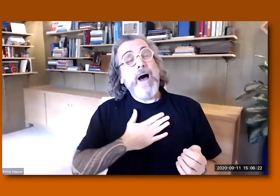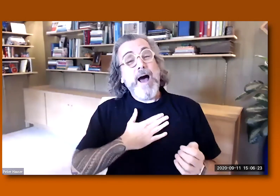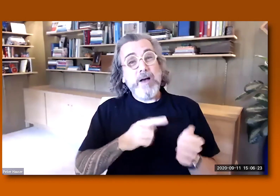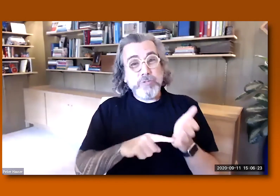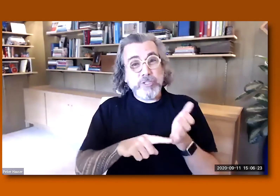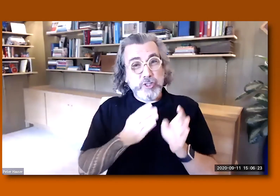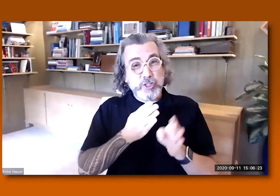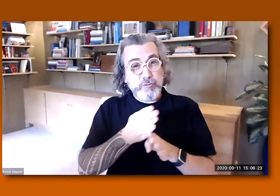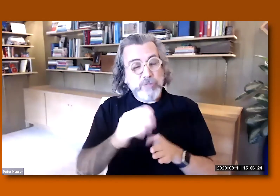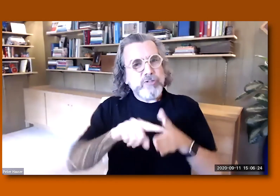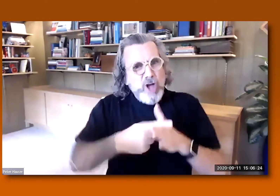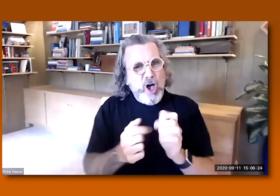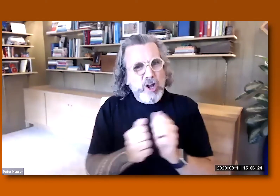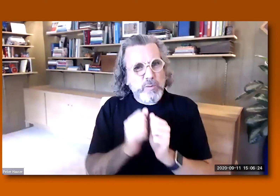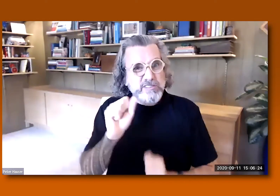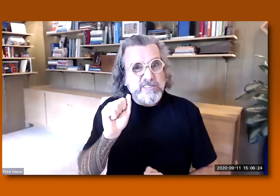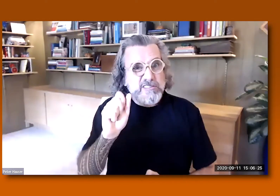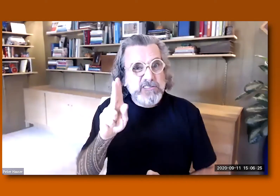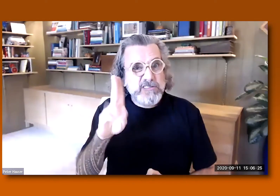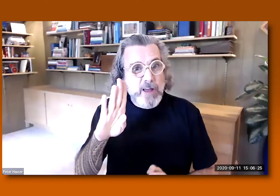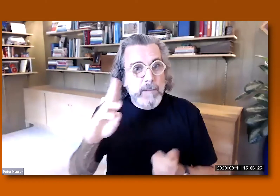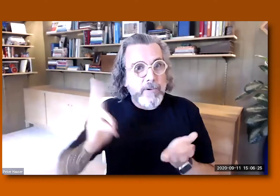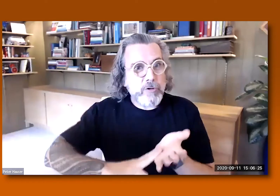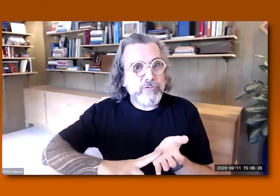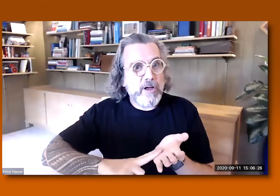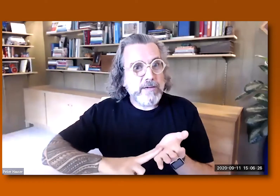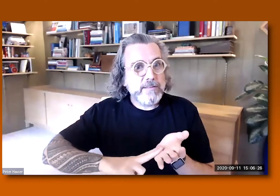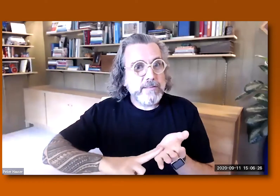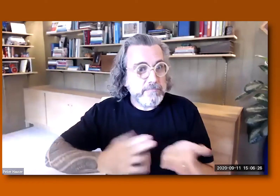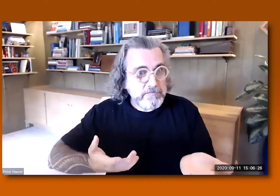for our faculty time and our students' work.